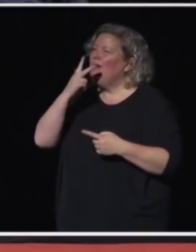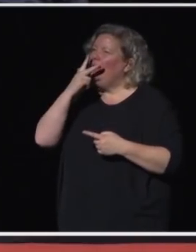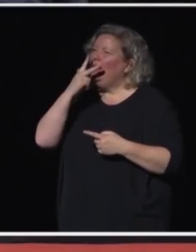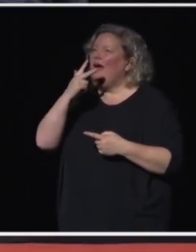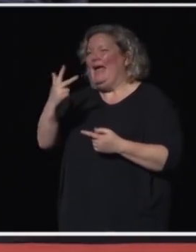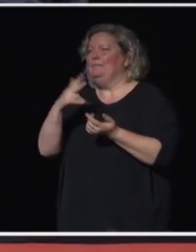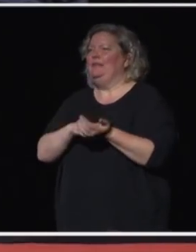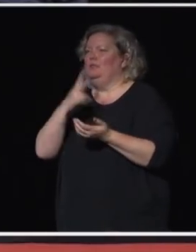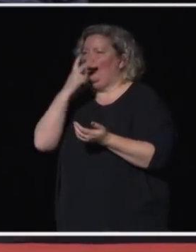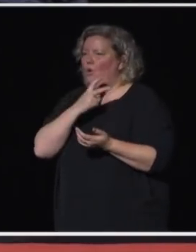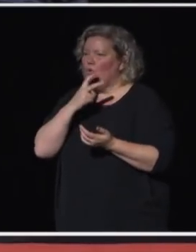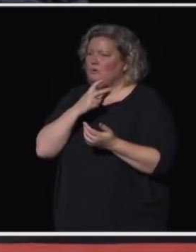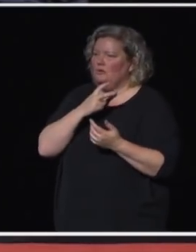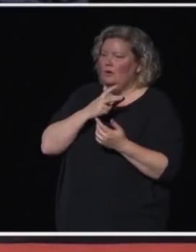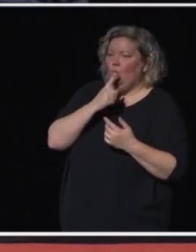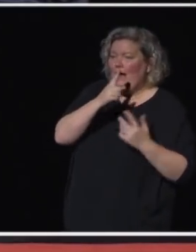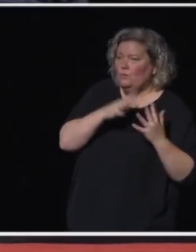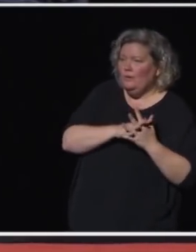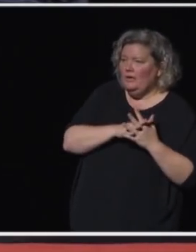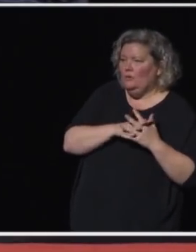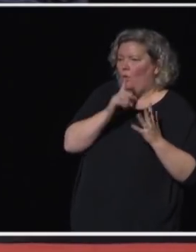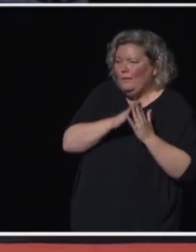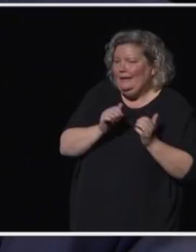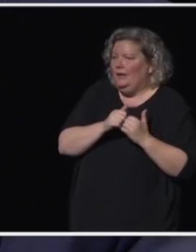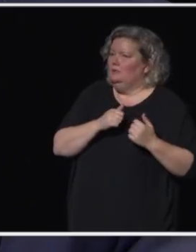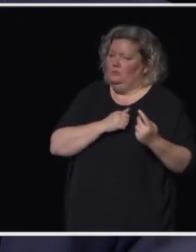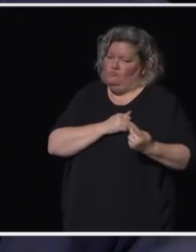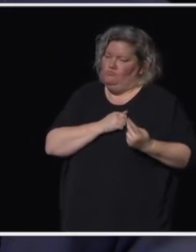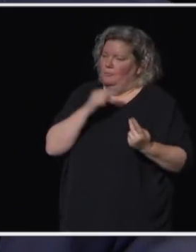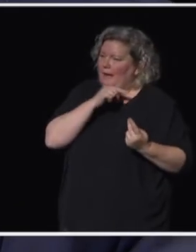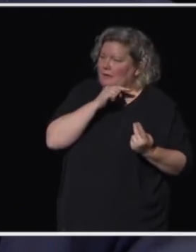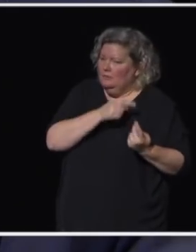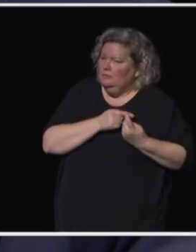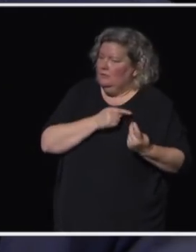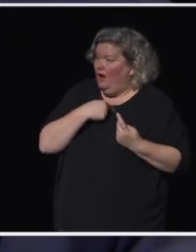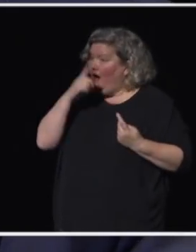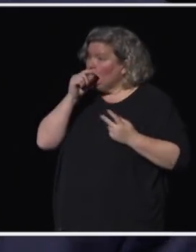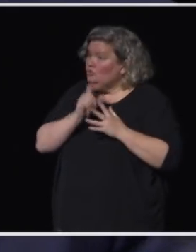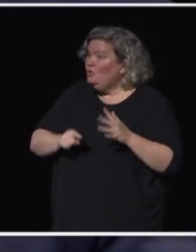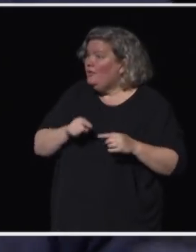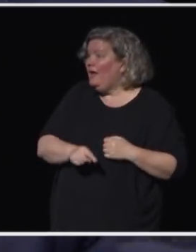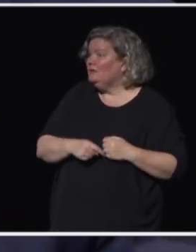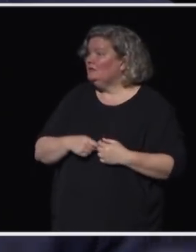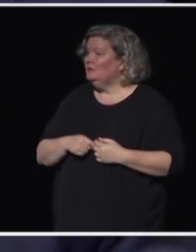And you know, it would be like a weekend where it would be just me and him. And I could do that! That was a thing I could actually do.